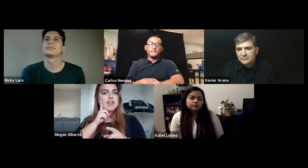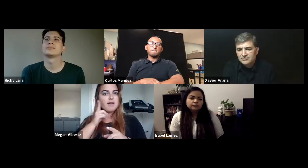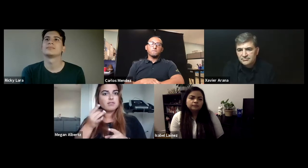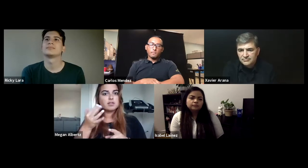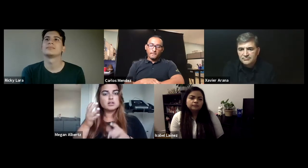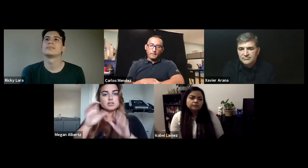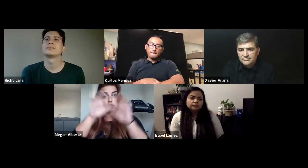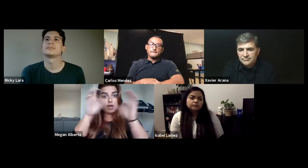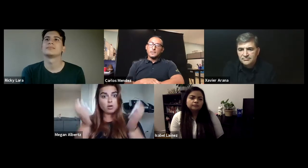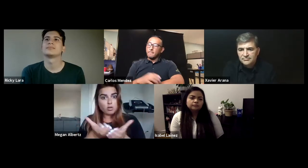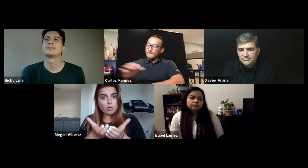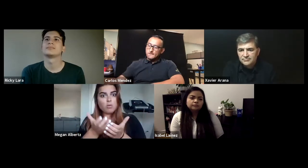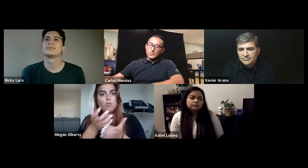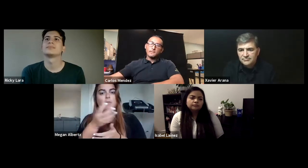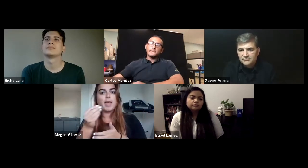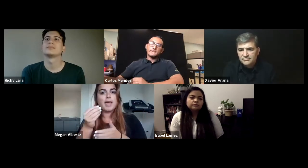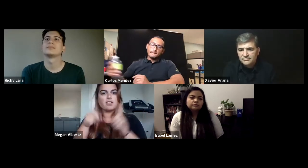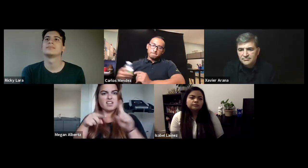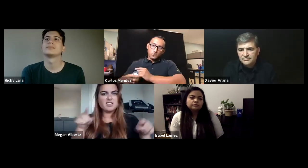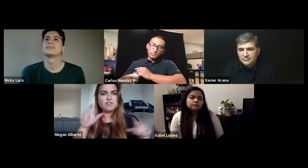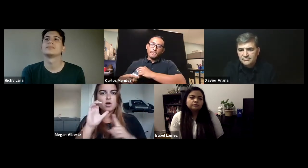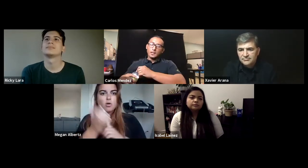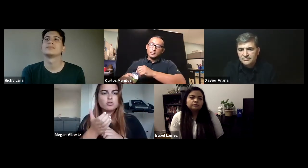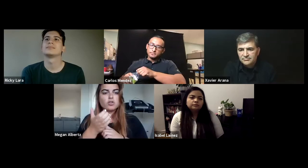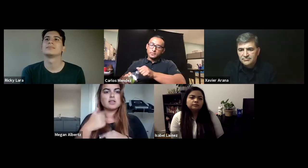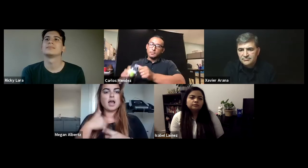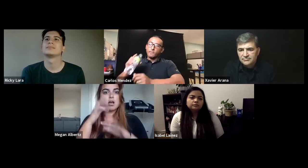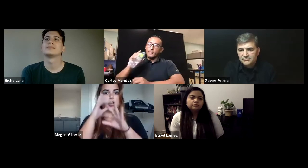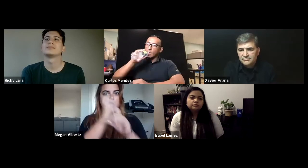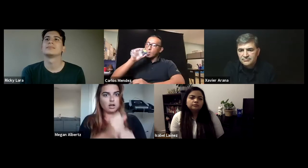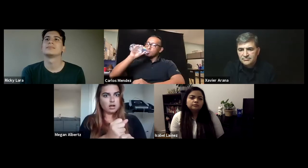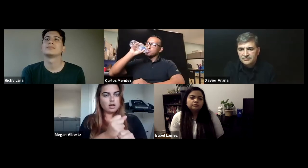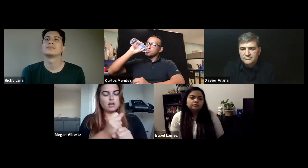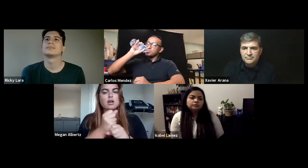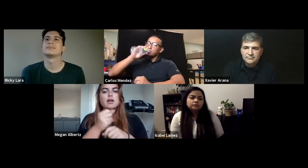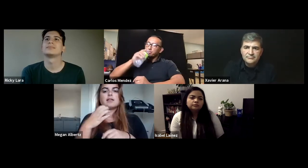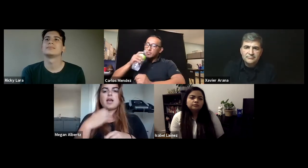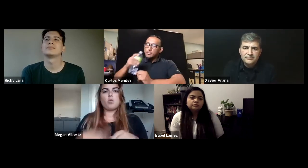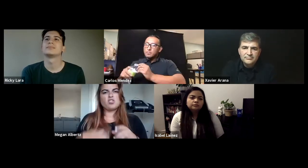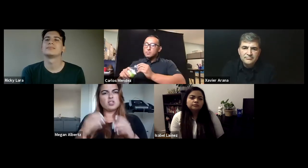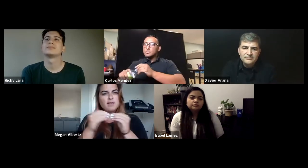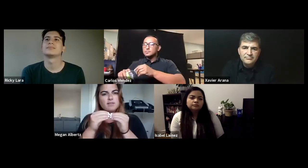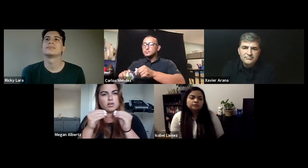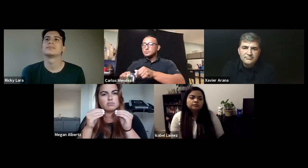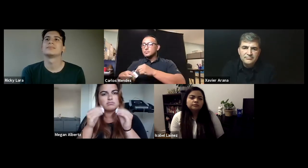A lot of diversity in the deaf history and in the world. Various cultures. It was really fascinating.